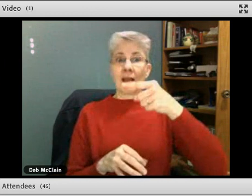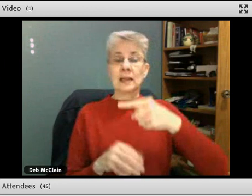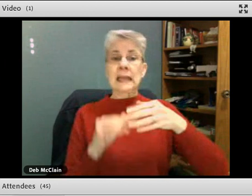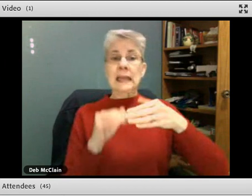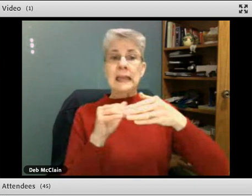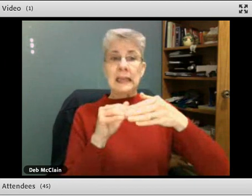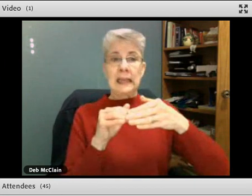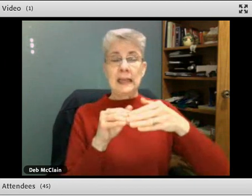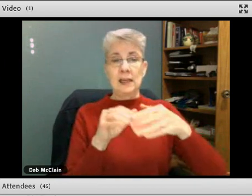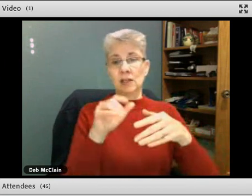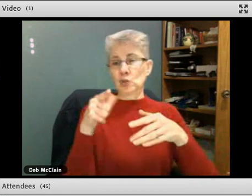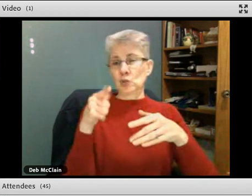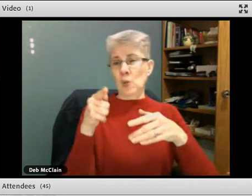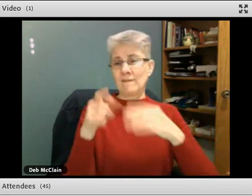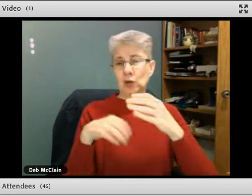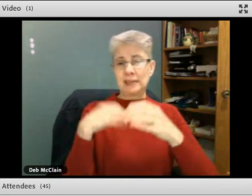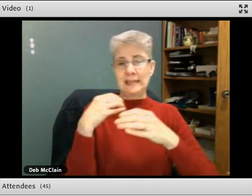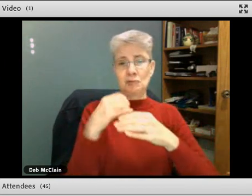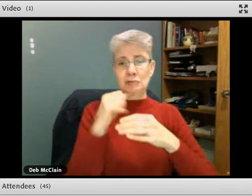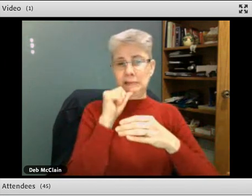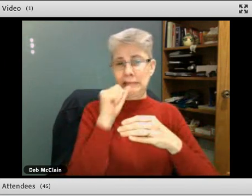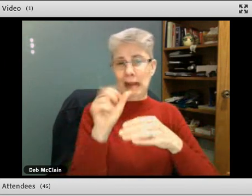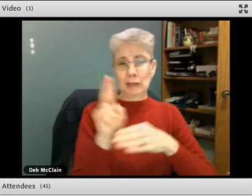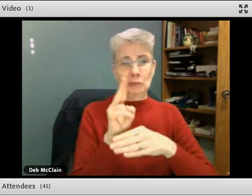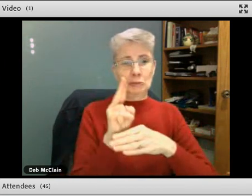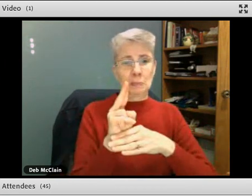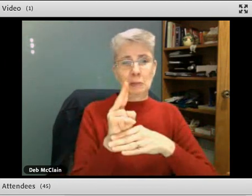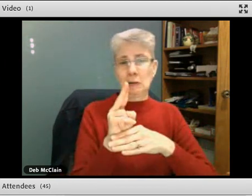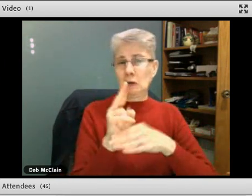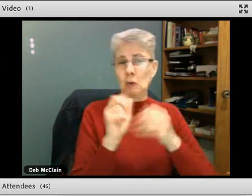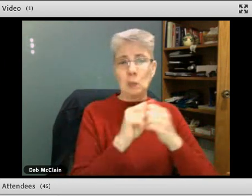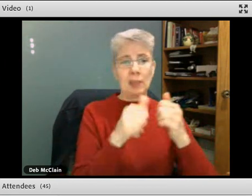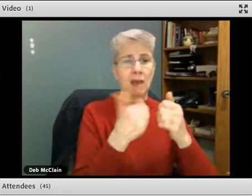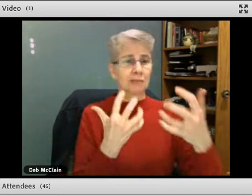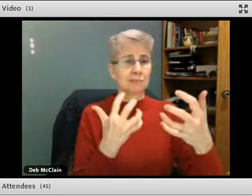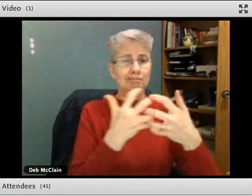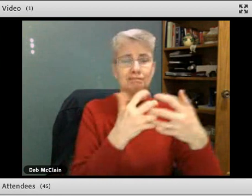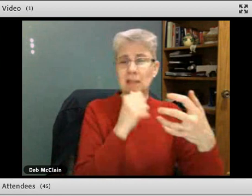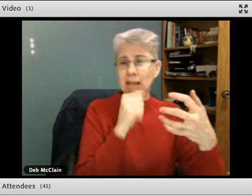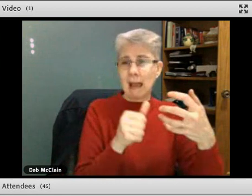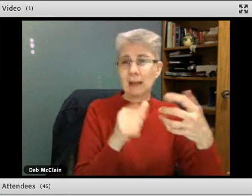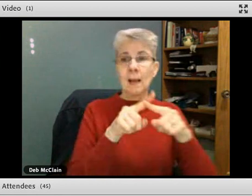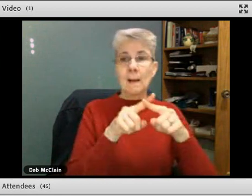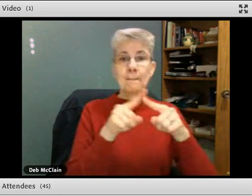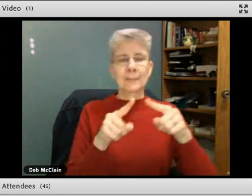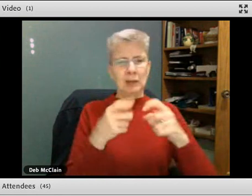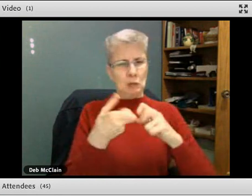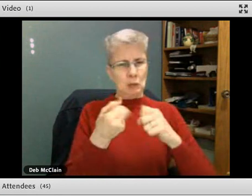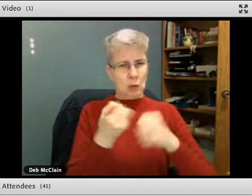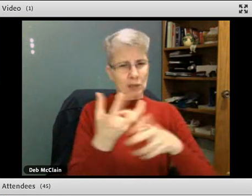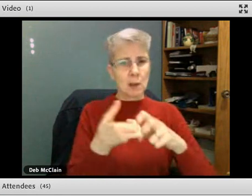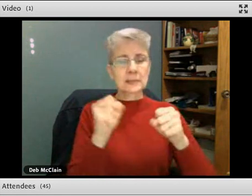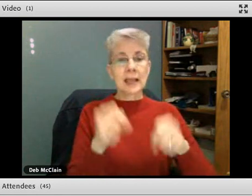is not usable with other data, and so it's problematic, but it is still a very rich format.